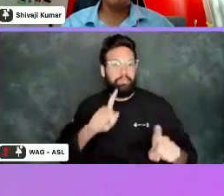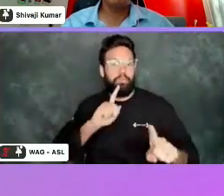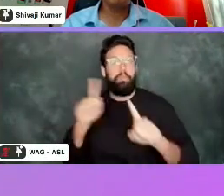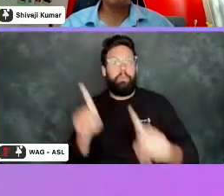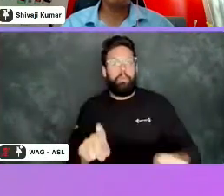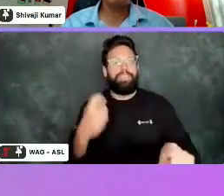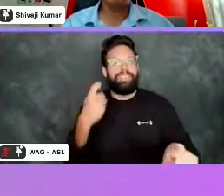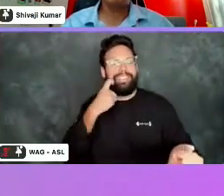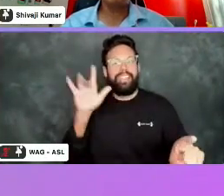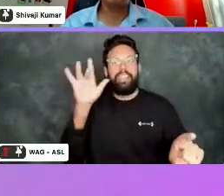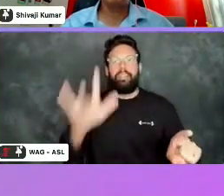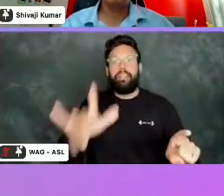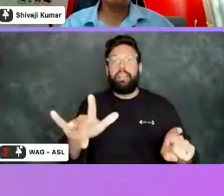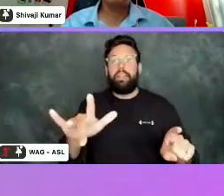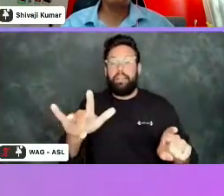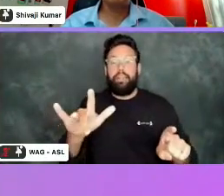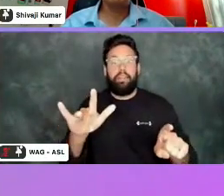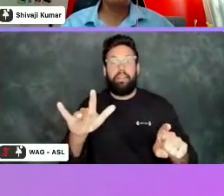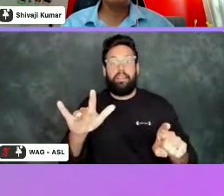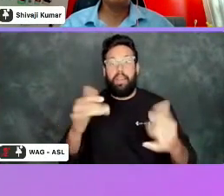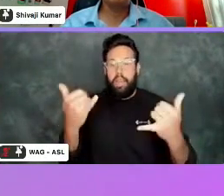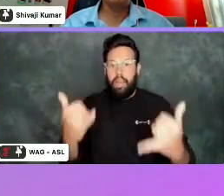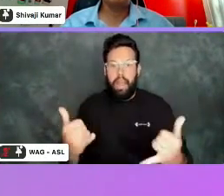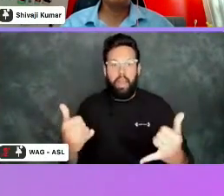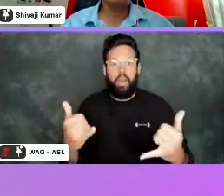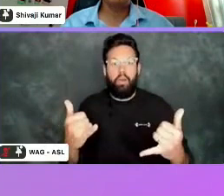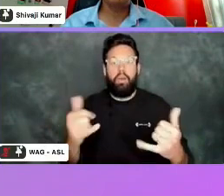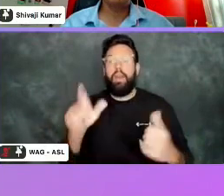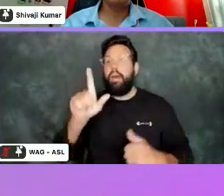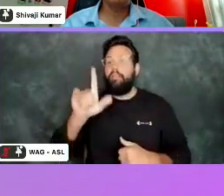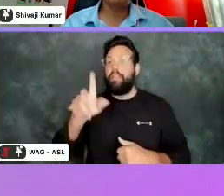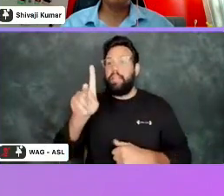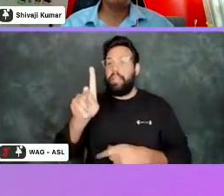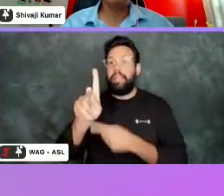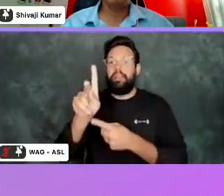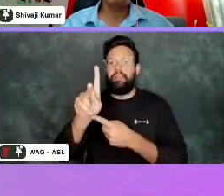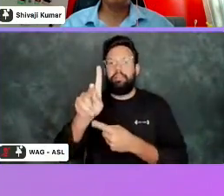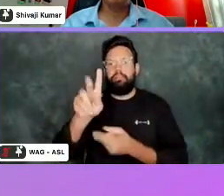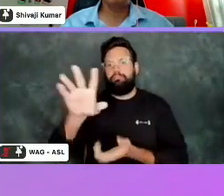and now I have a link to a copy to my clipboard. So, hey Shivaji,